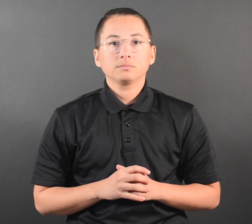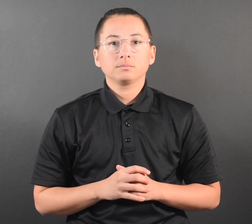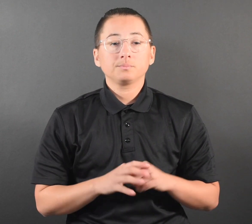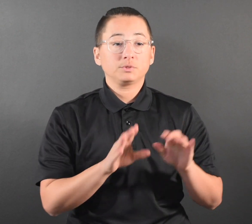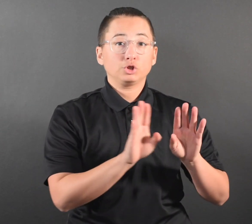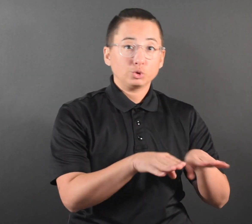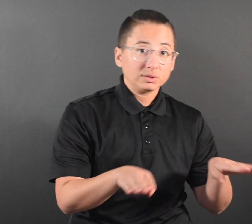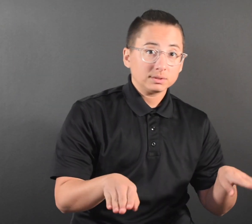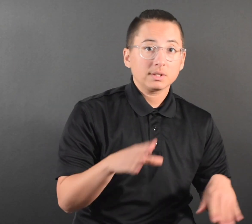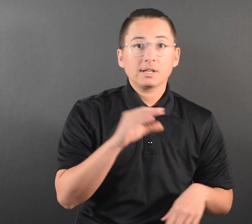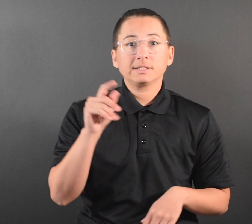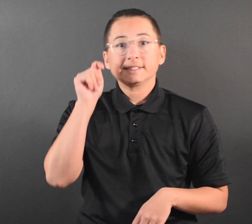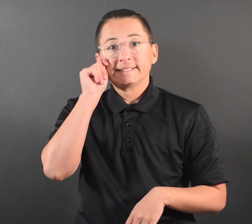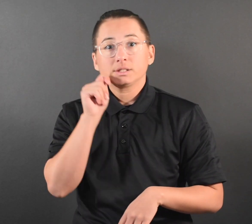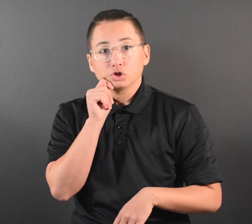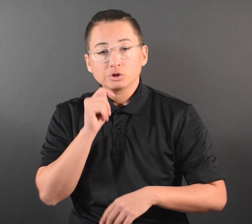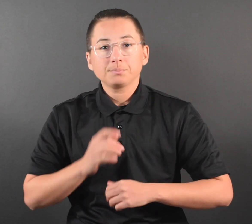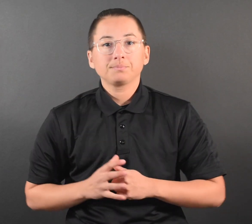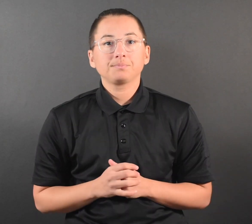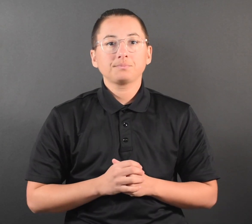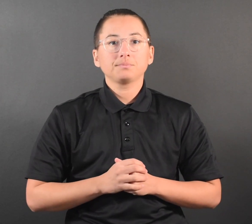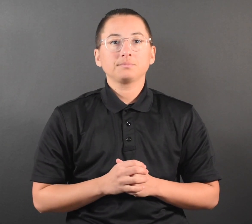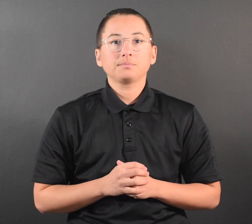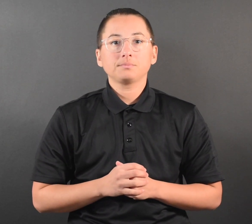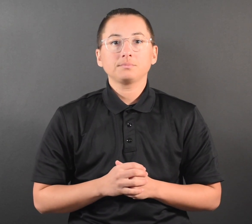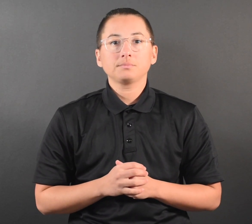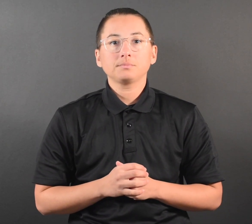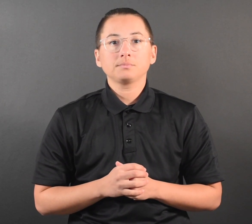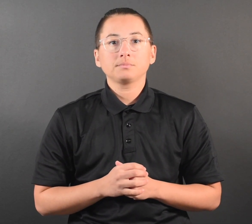Children age 6 months and older are recommended to get vaccinated.